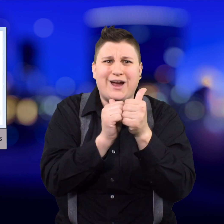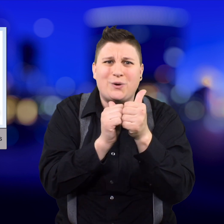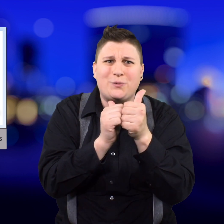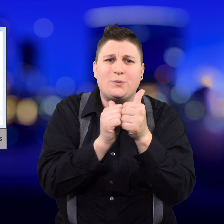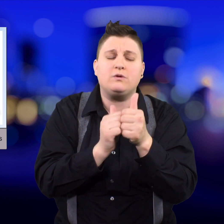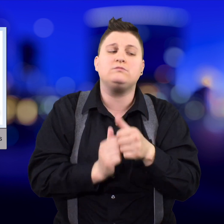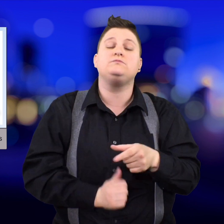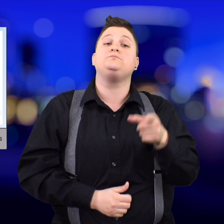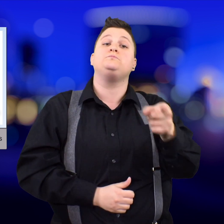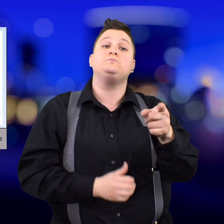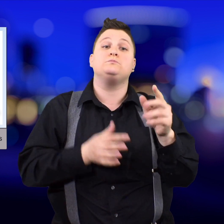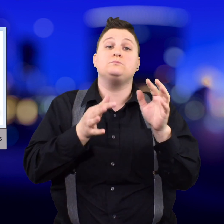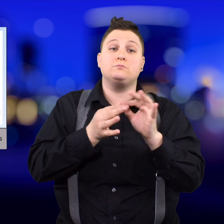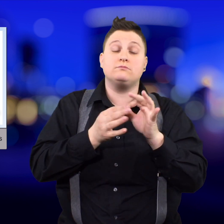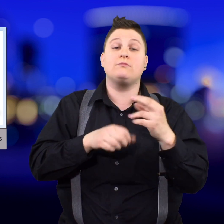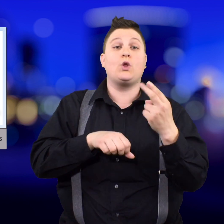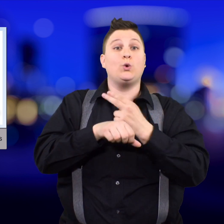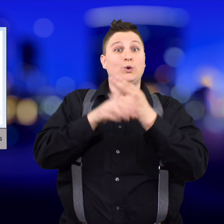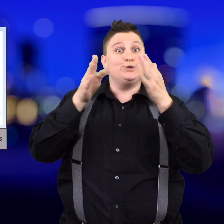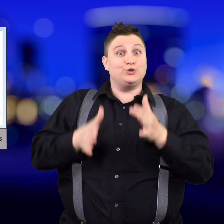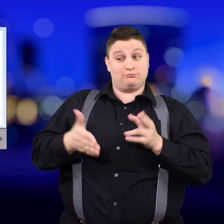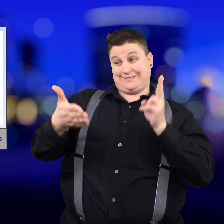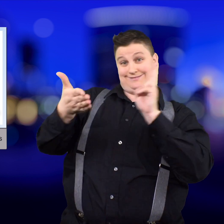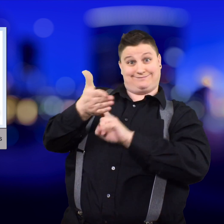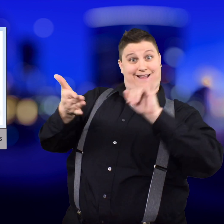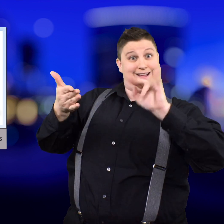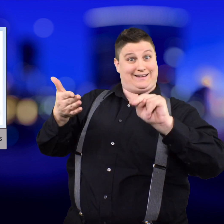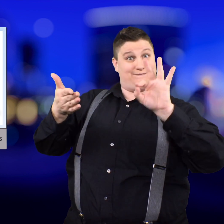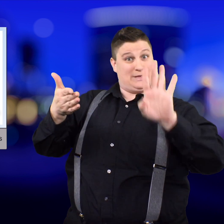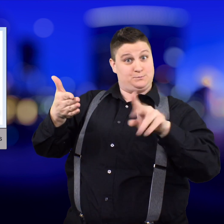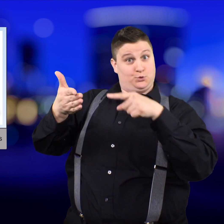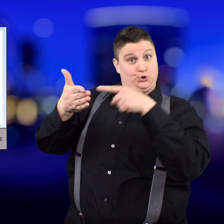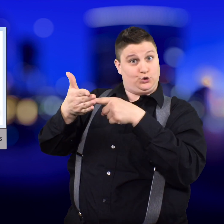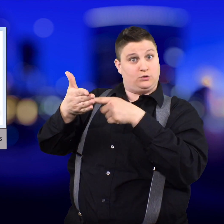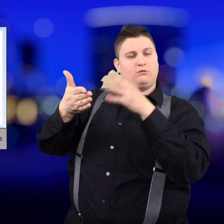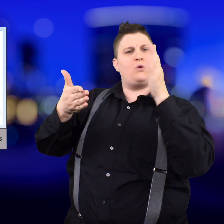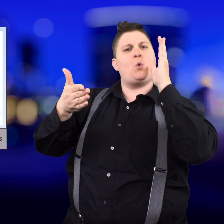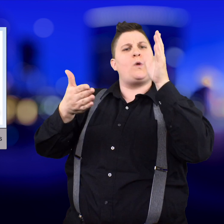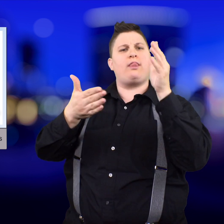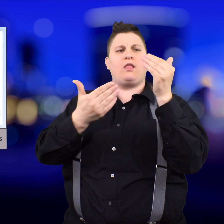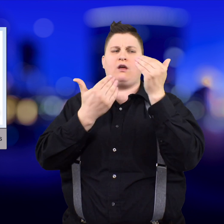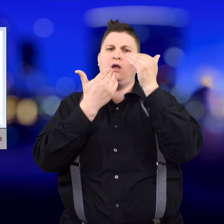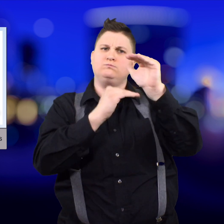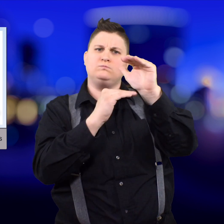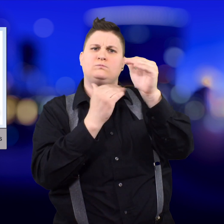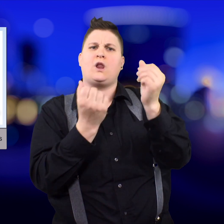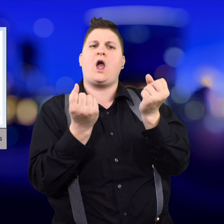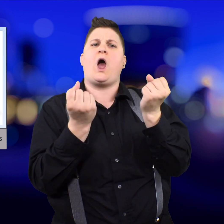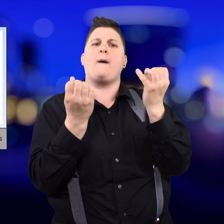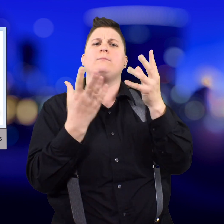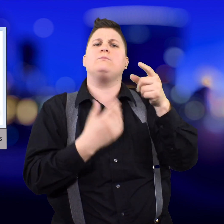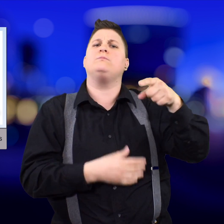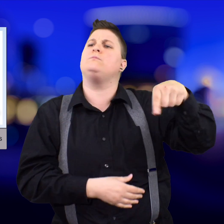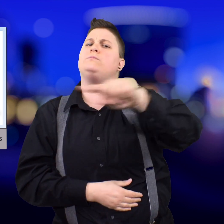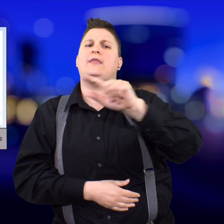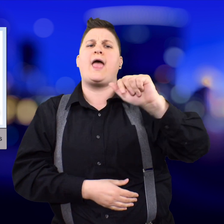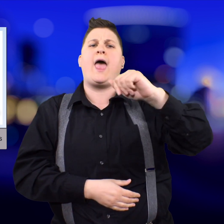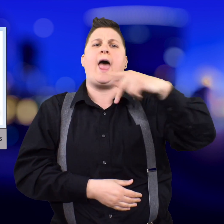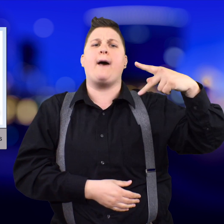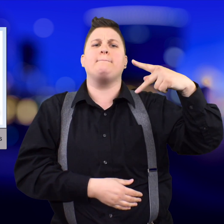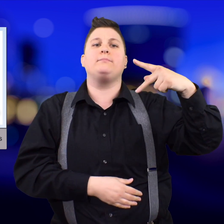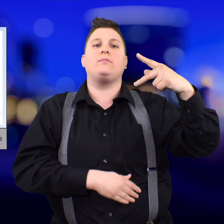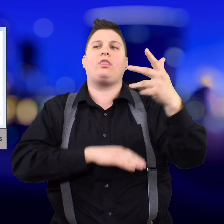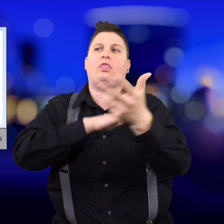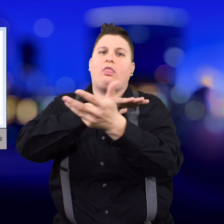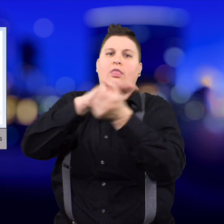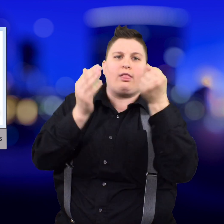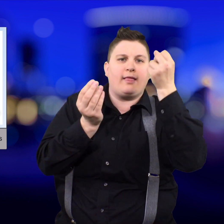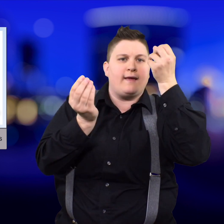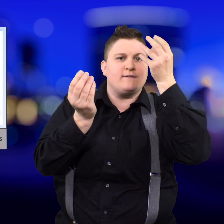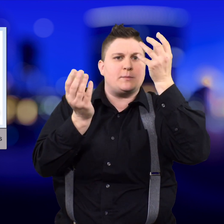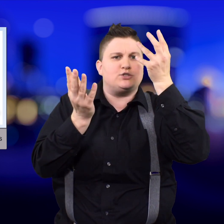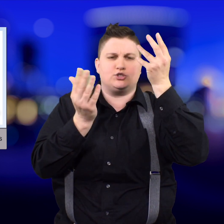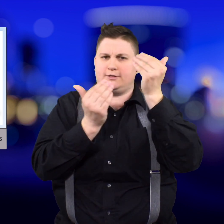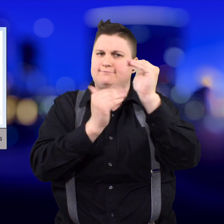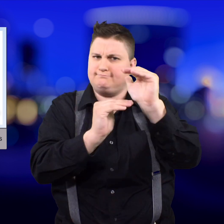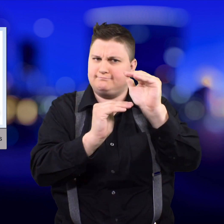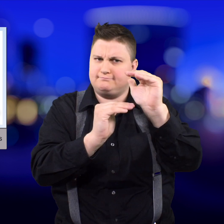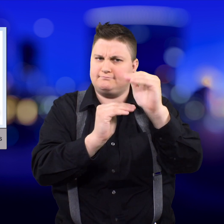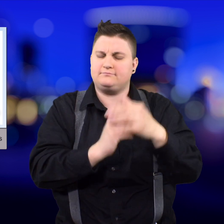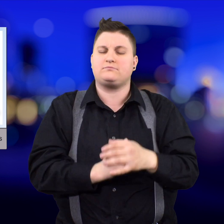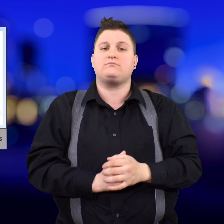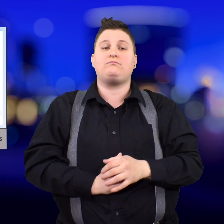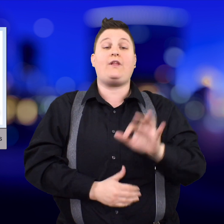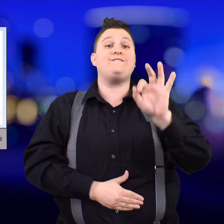Specifically, he says the site will limit the amount of data apps get when users sign in.